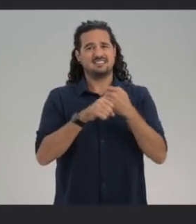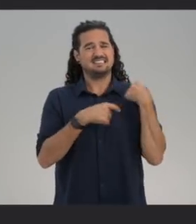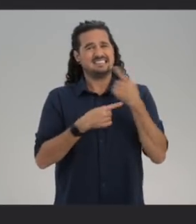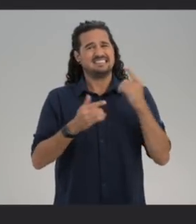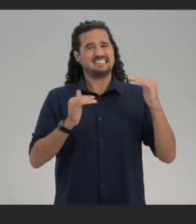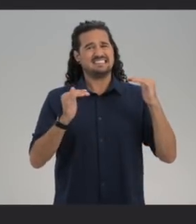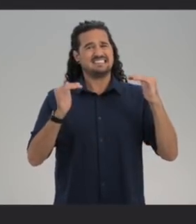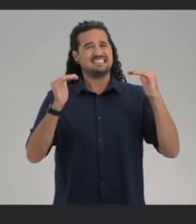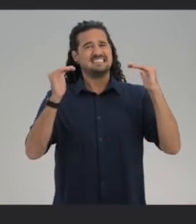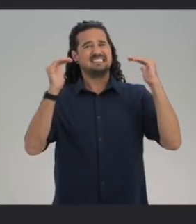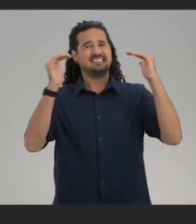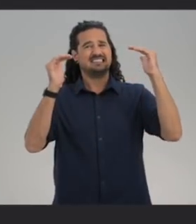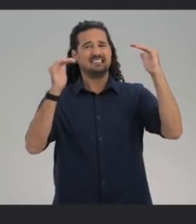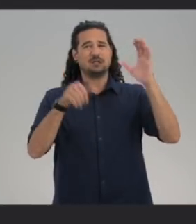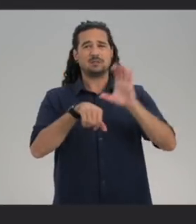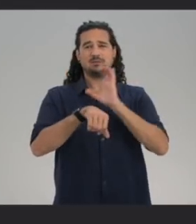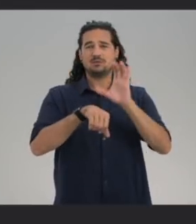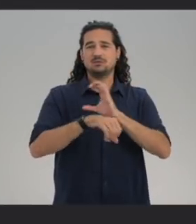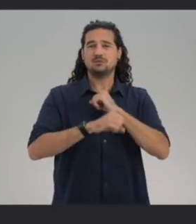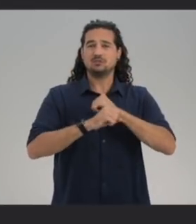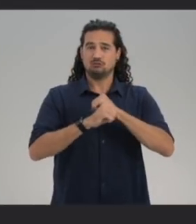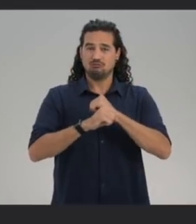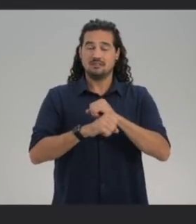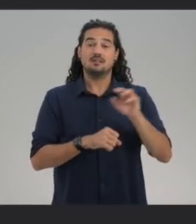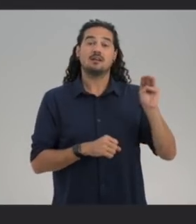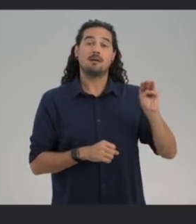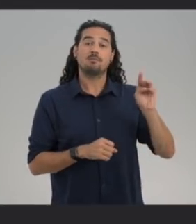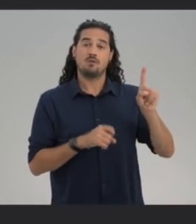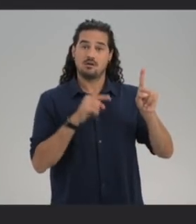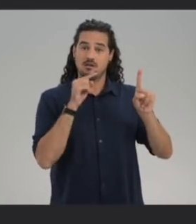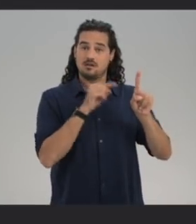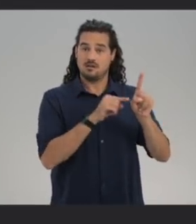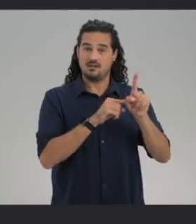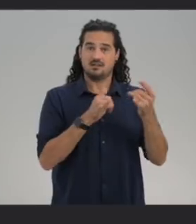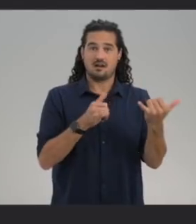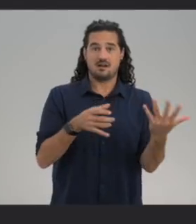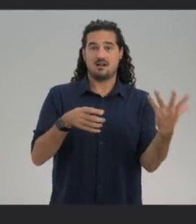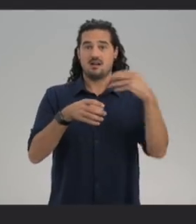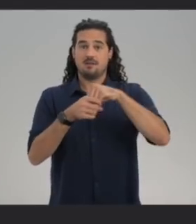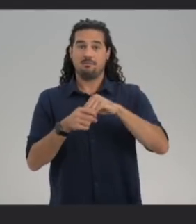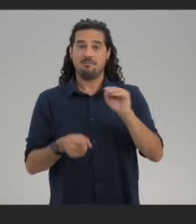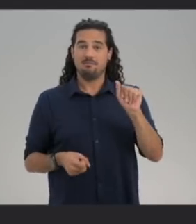the state of the art for computer security. And with M1, we're bringing this architecture to the Mac.